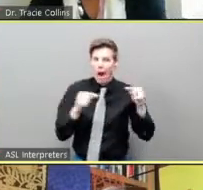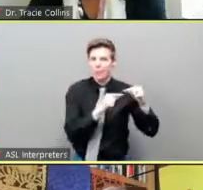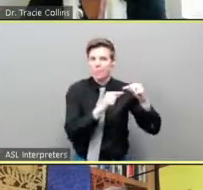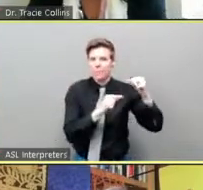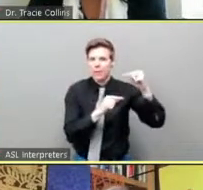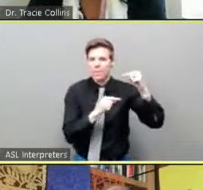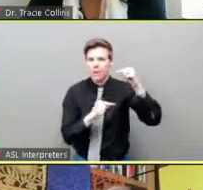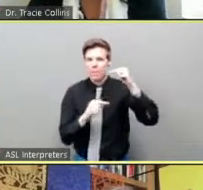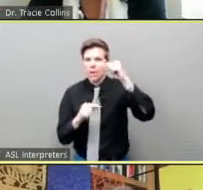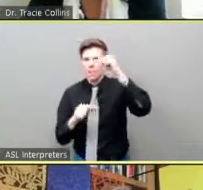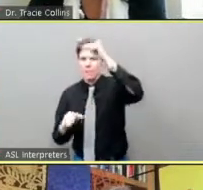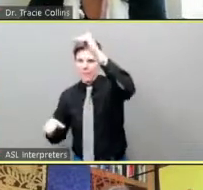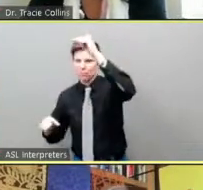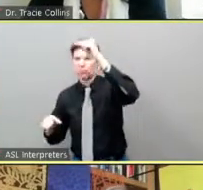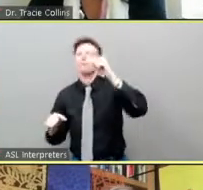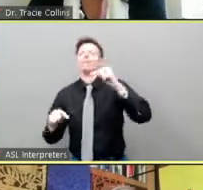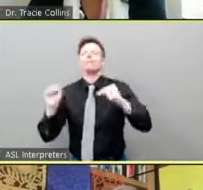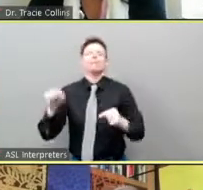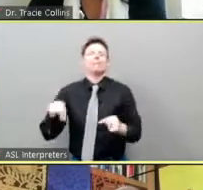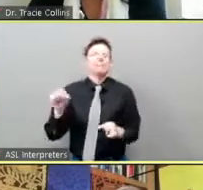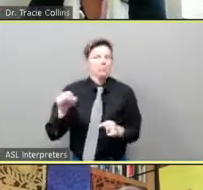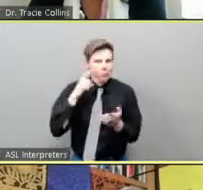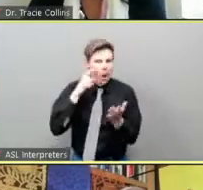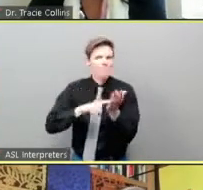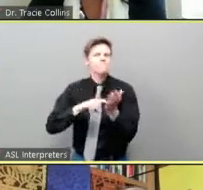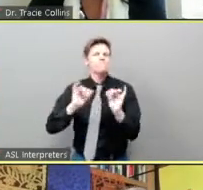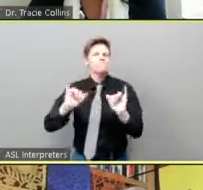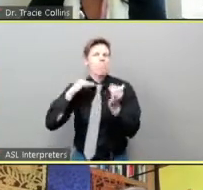left. But The data in the medical literature from a couple different